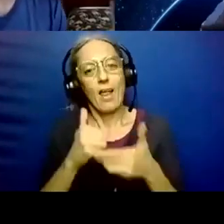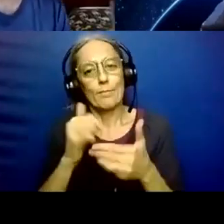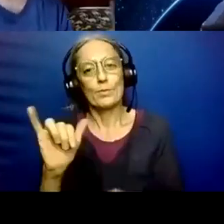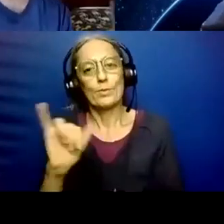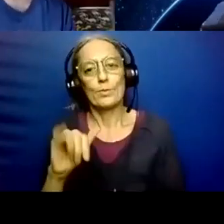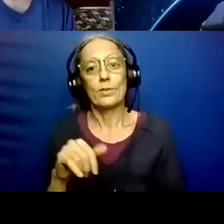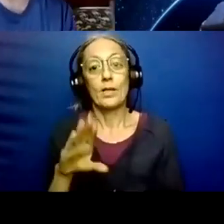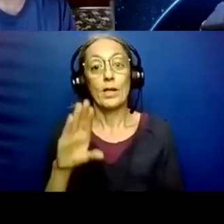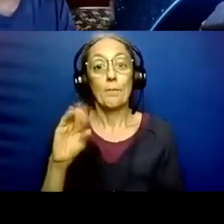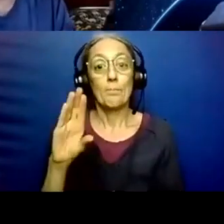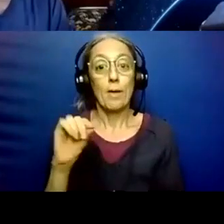Yes.